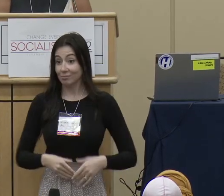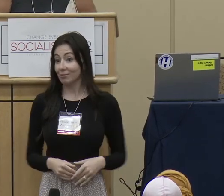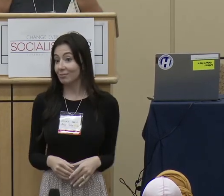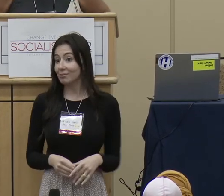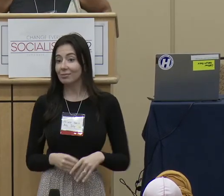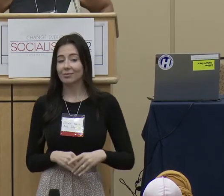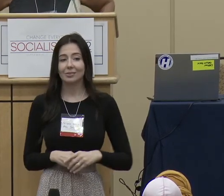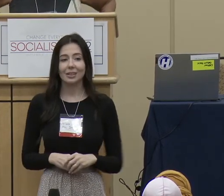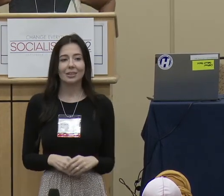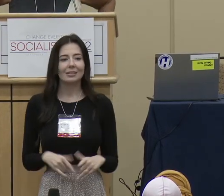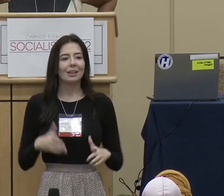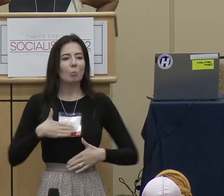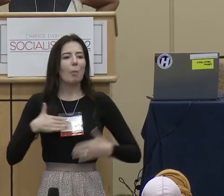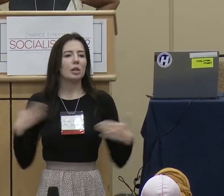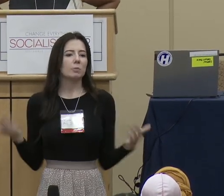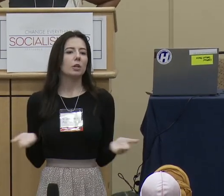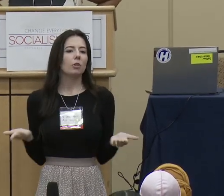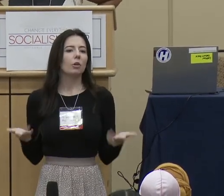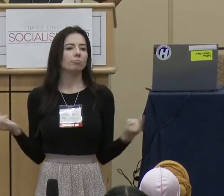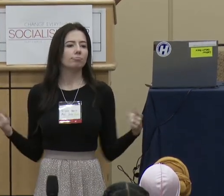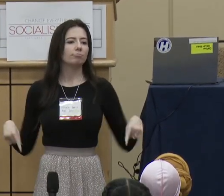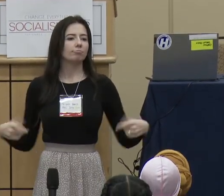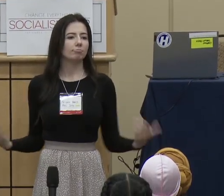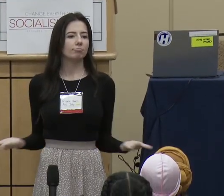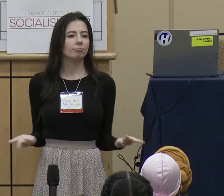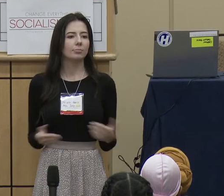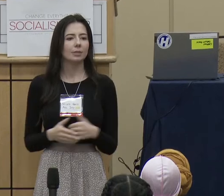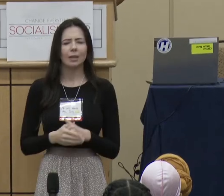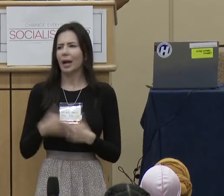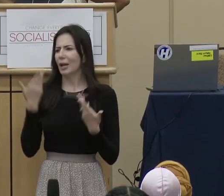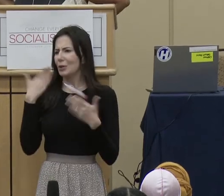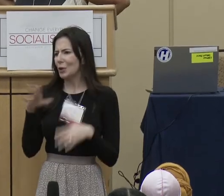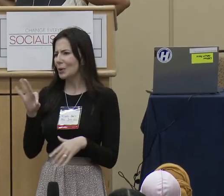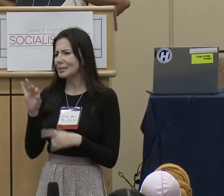≫ BARBARA: How's everybody doing? Good, you look good. I'm